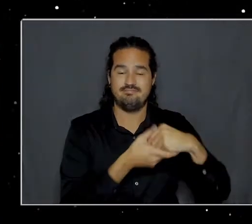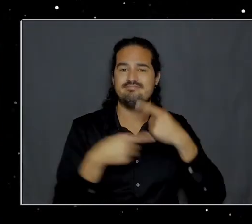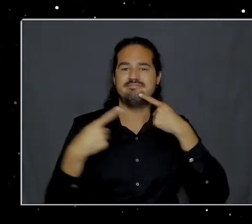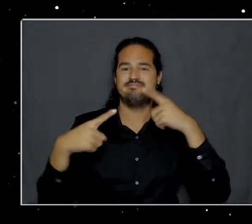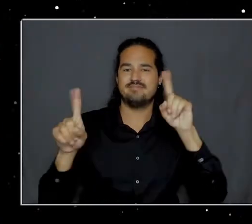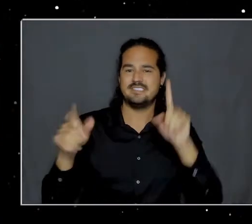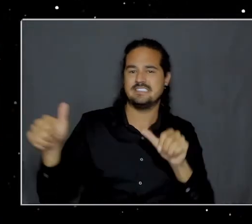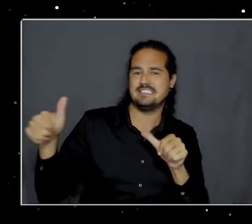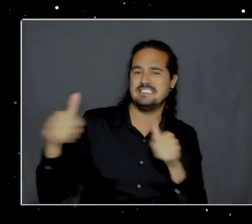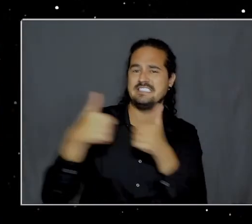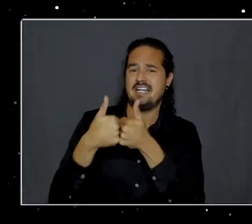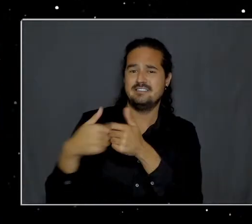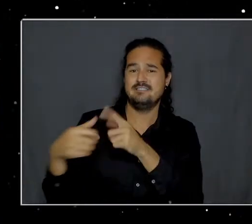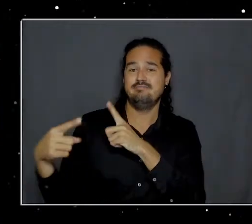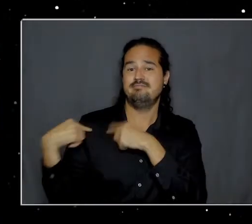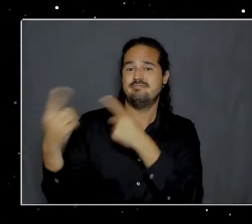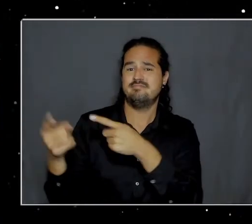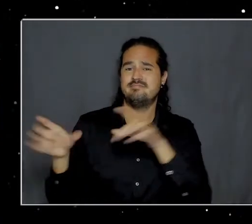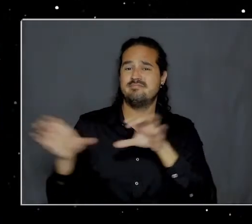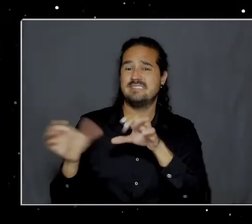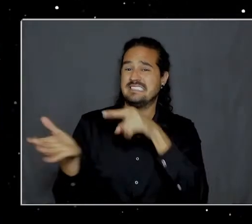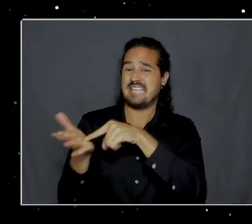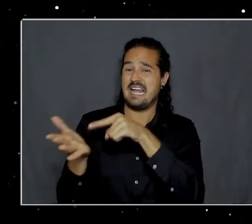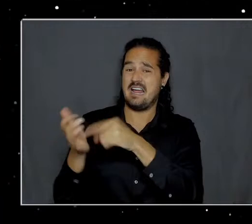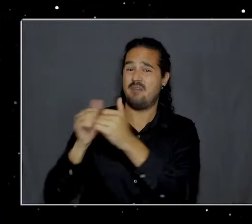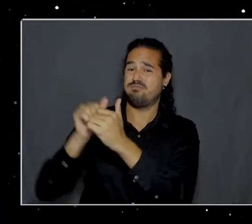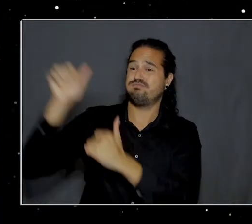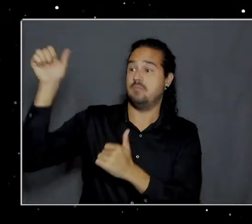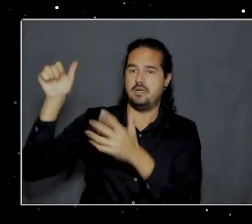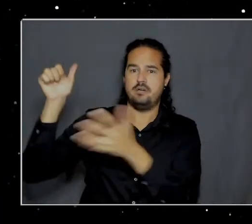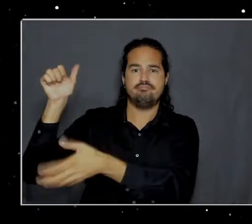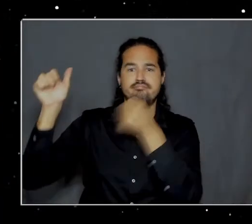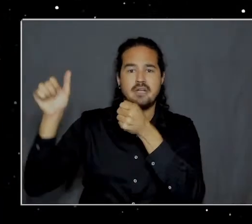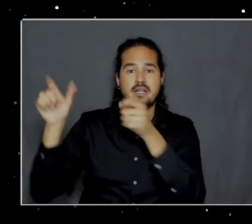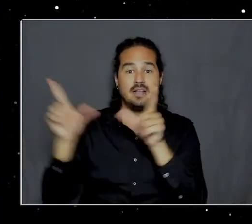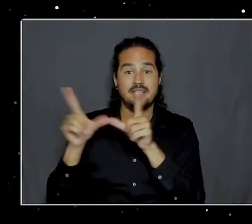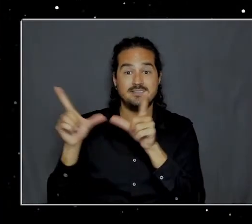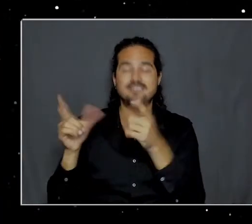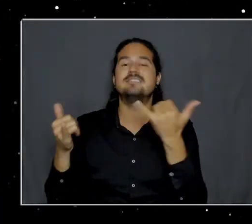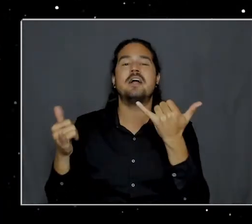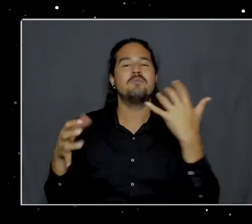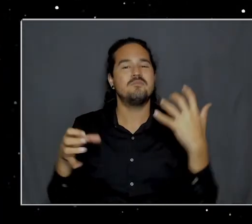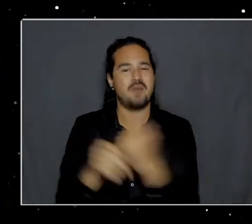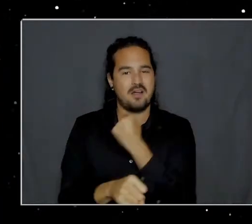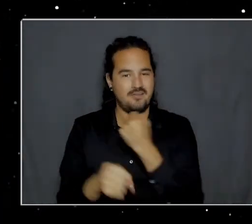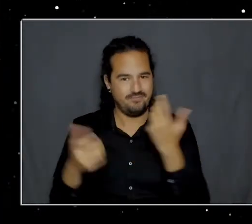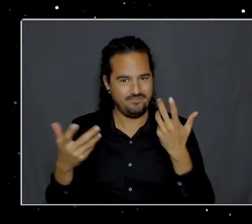PRACTICE OF DEBT-BASED LICENSE SUSPENSIONS AND WE WON. NOW OVER 100,000 WASHINGTONIANS